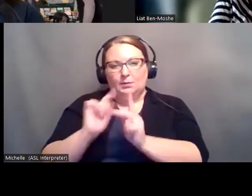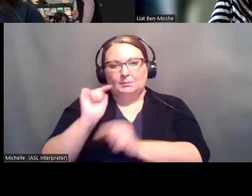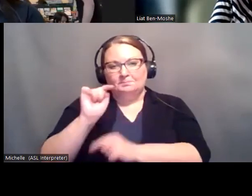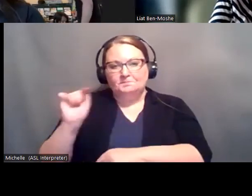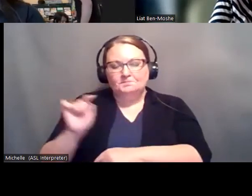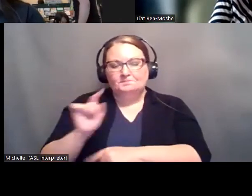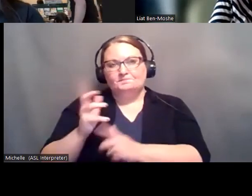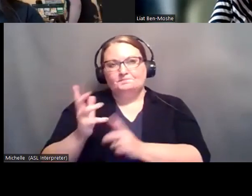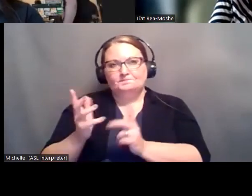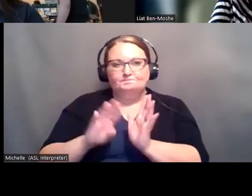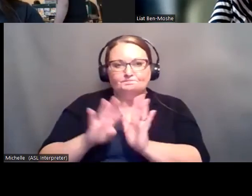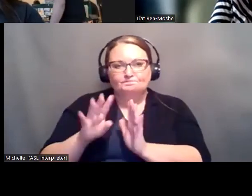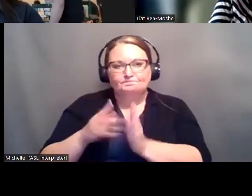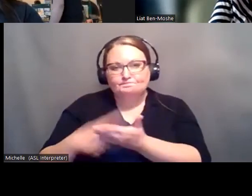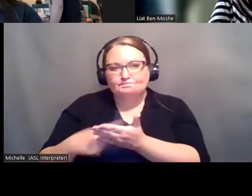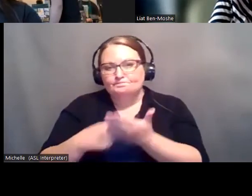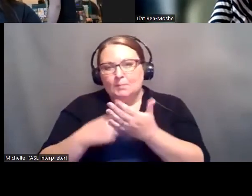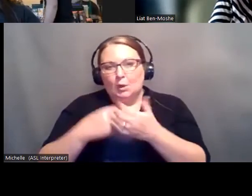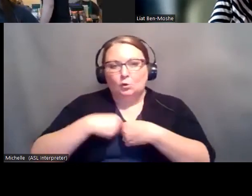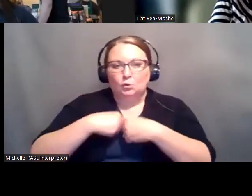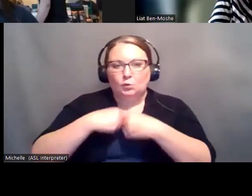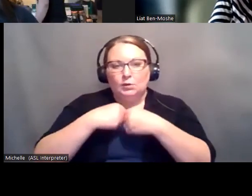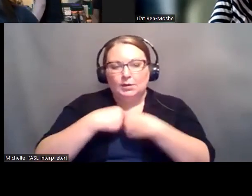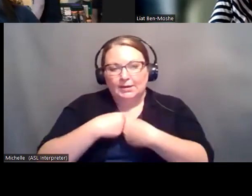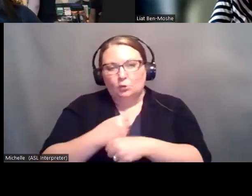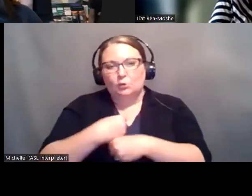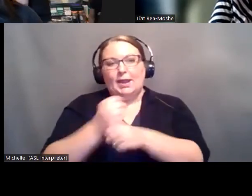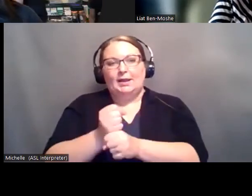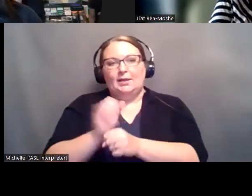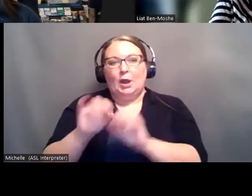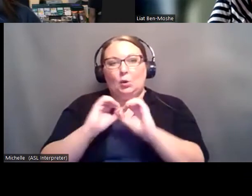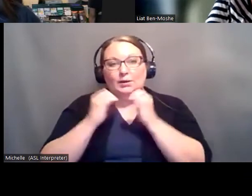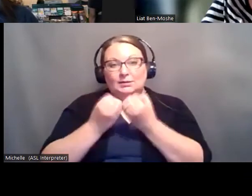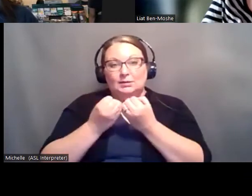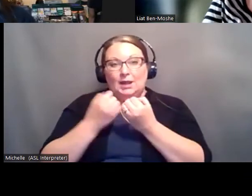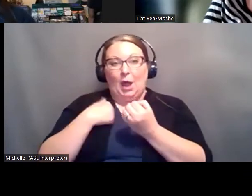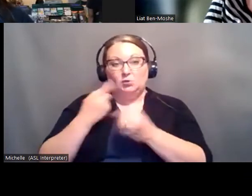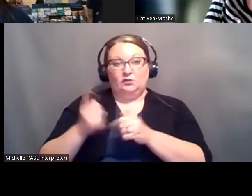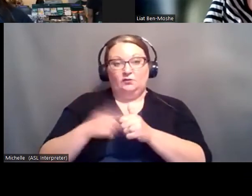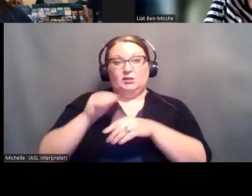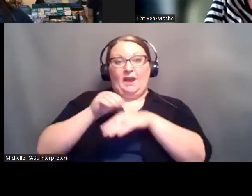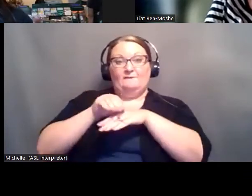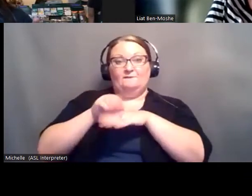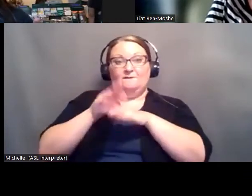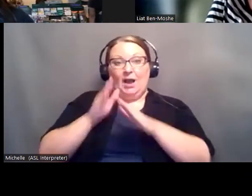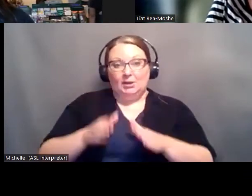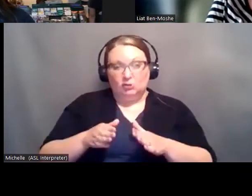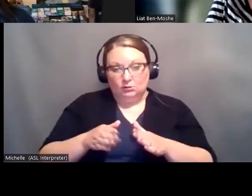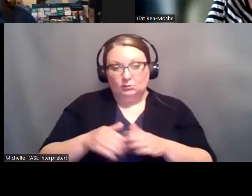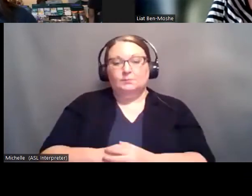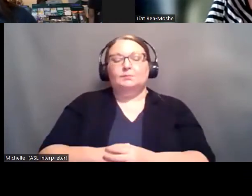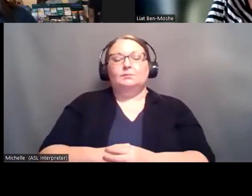of creating that organization, and I was their their first advisor. And I think that someday,